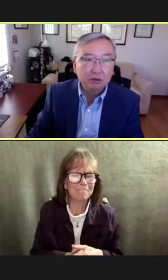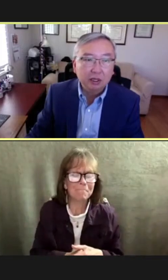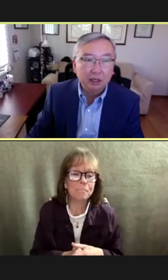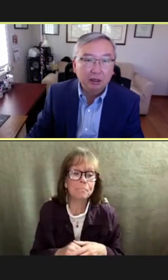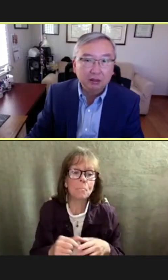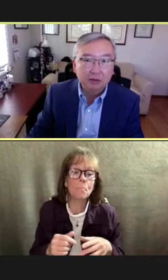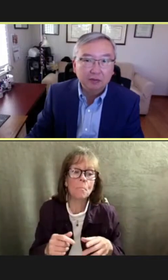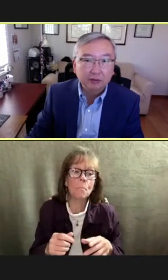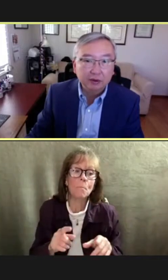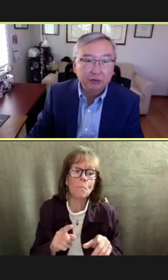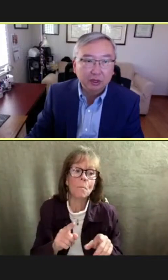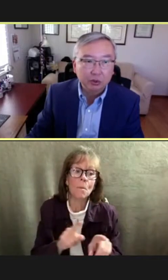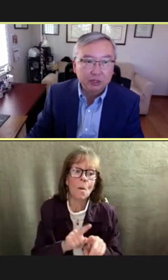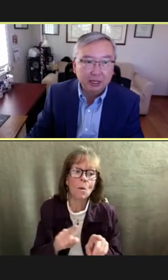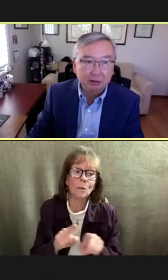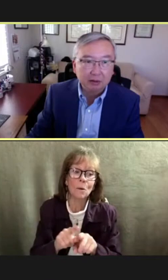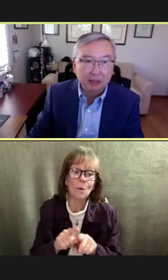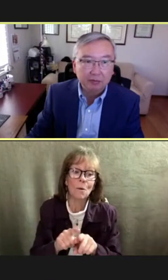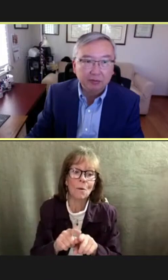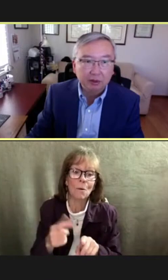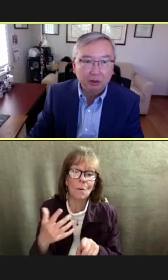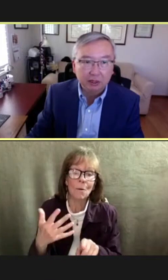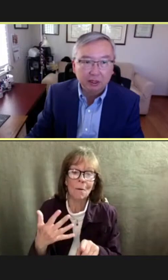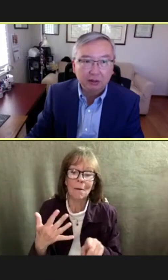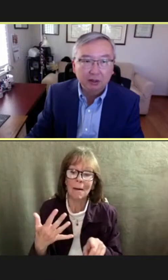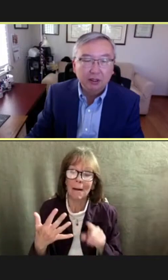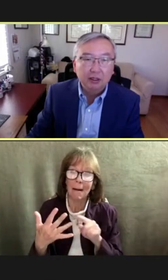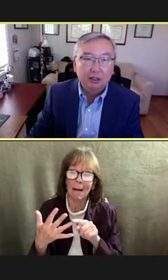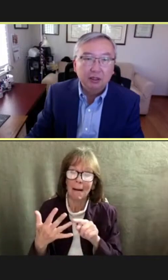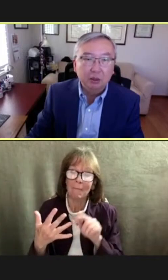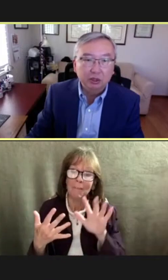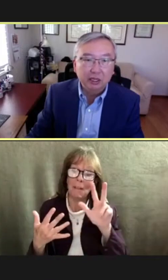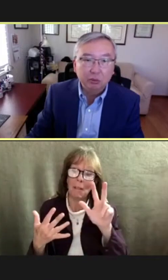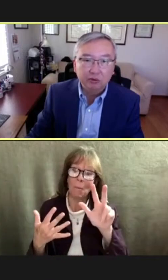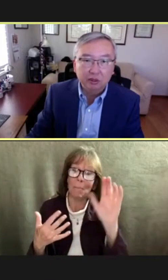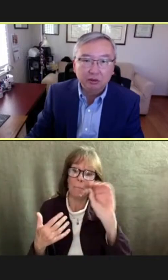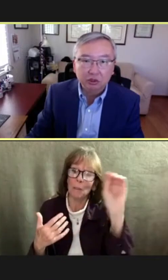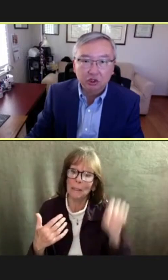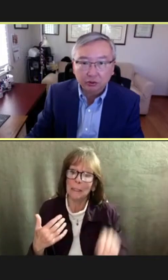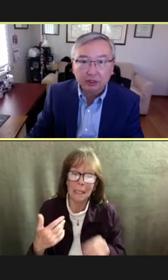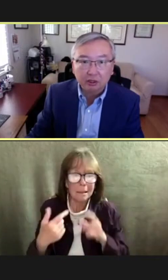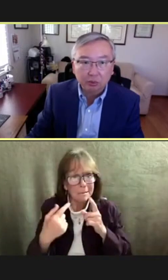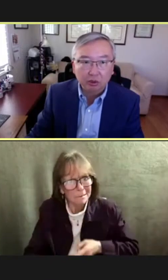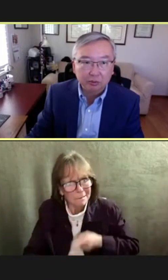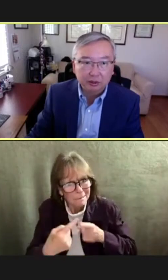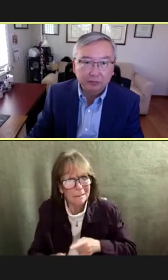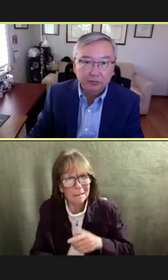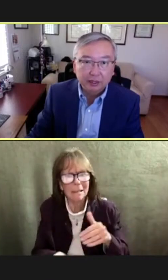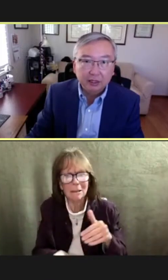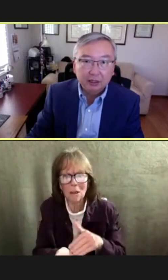the 53% have difficulty communicating with the doctor during the appointment.